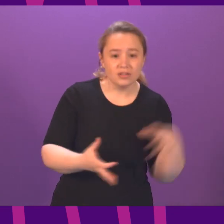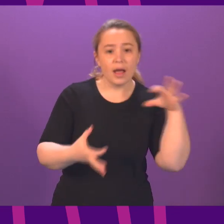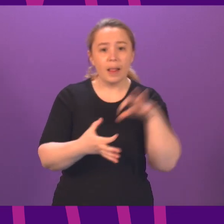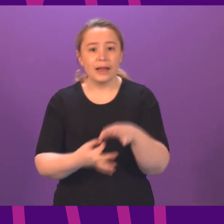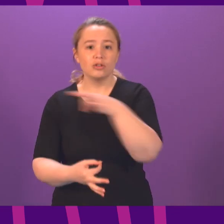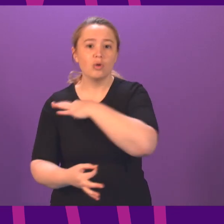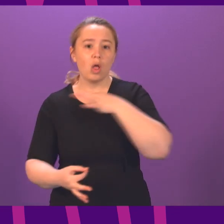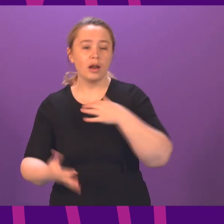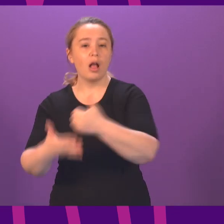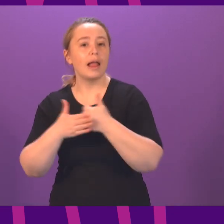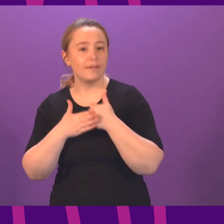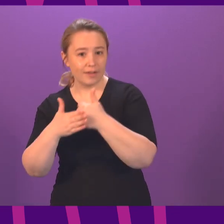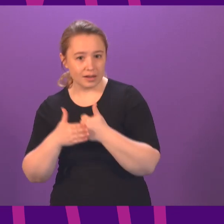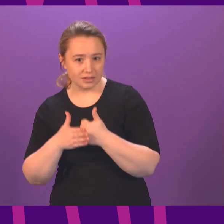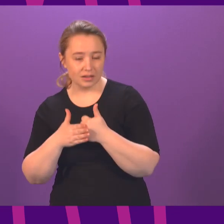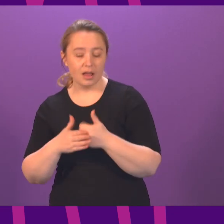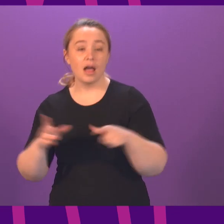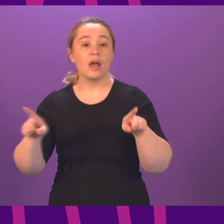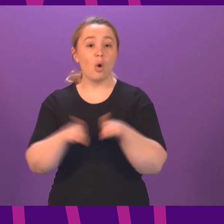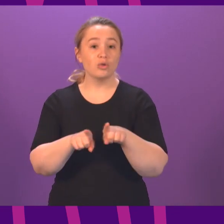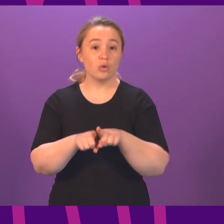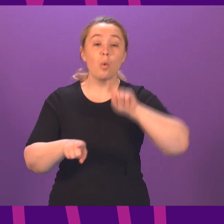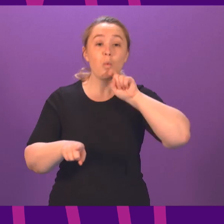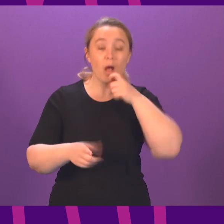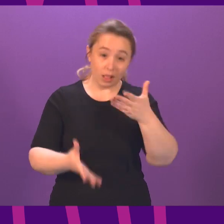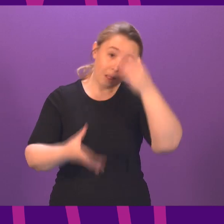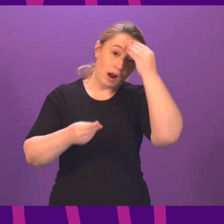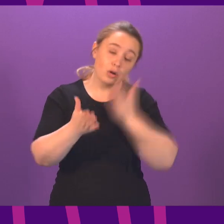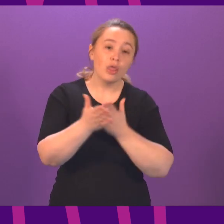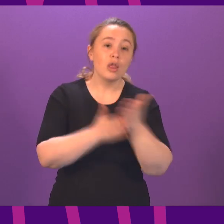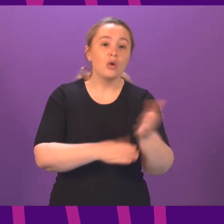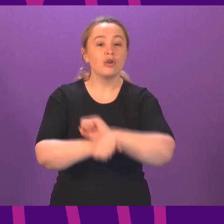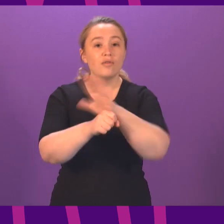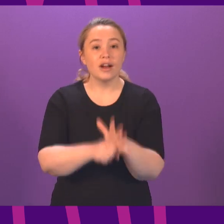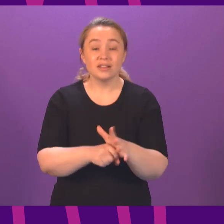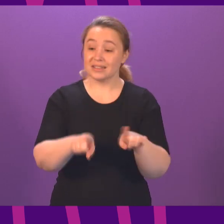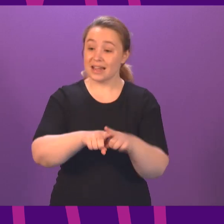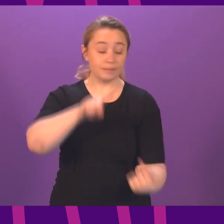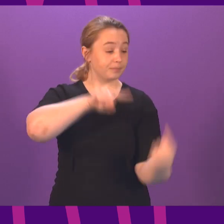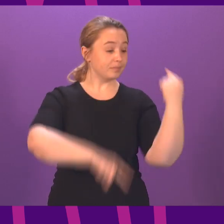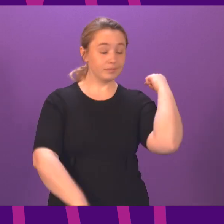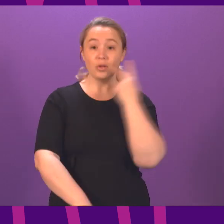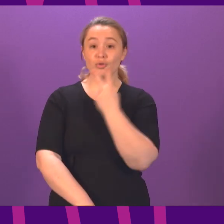the basis of the best advice. We will continue, too, to learn lessons, just as we learned lessons from the 2009 pandemic